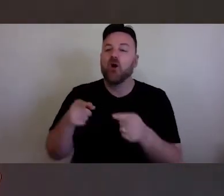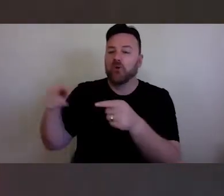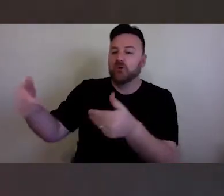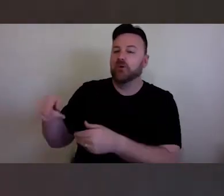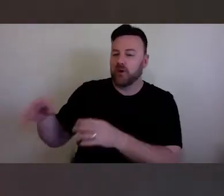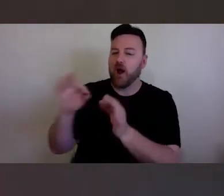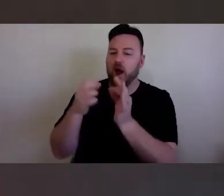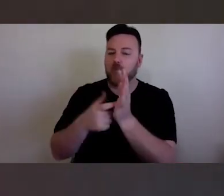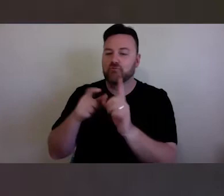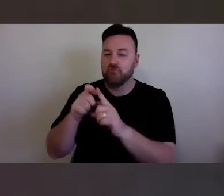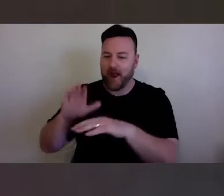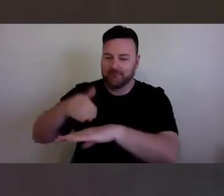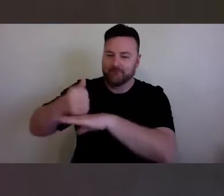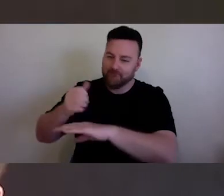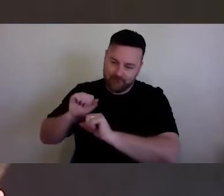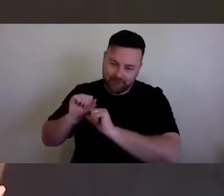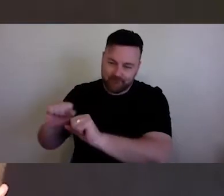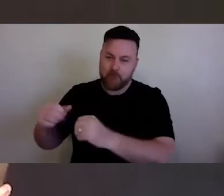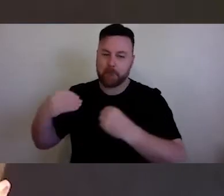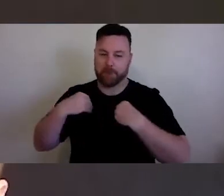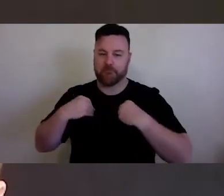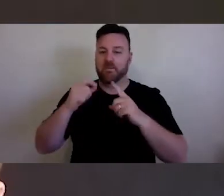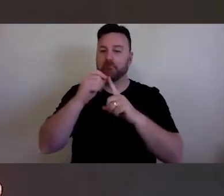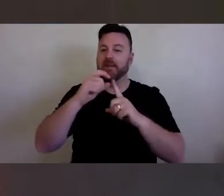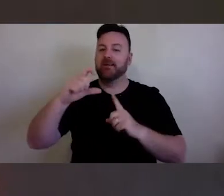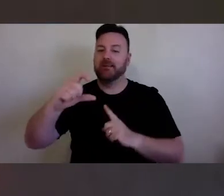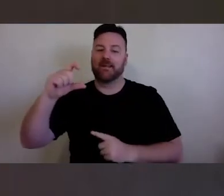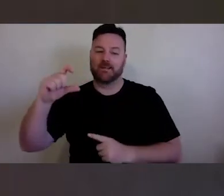is the founder and managing director of PCC Productions. And PCC